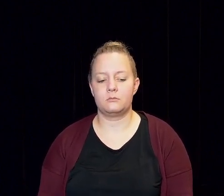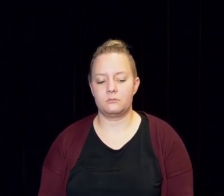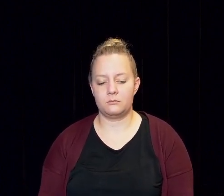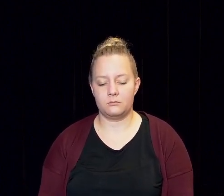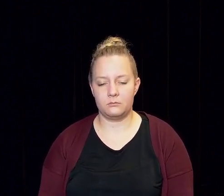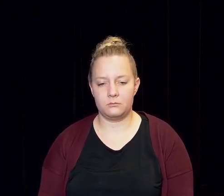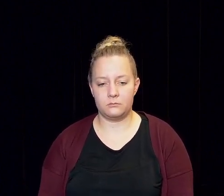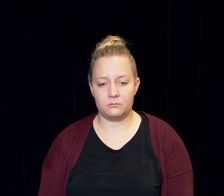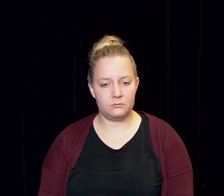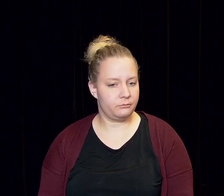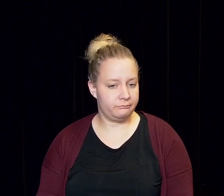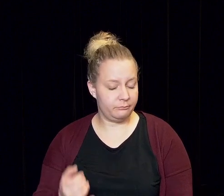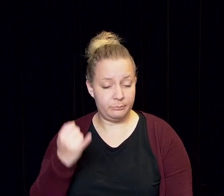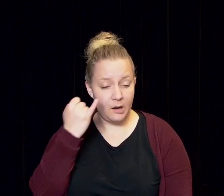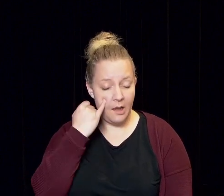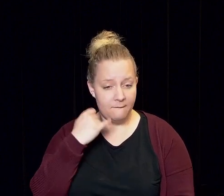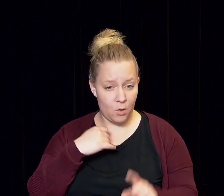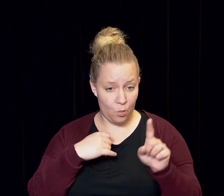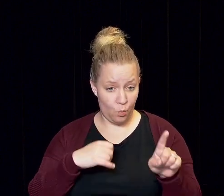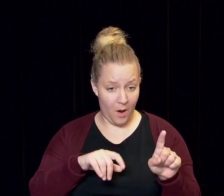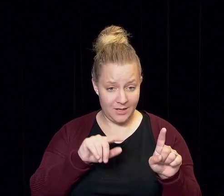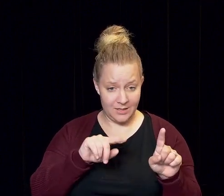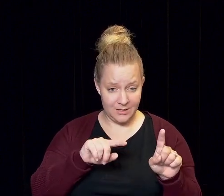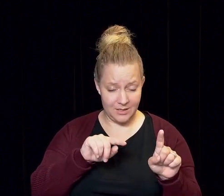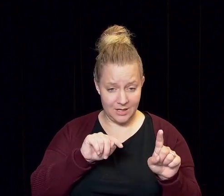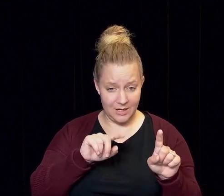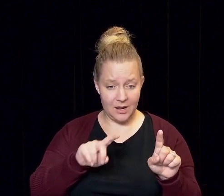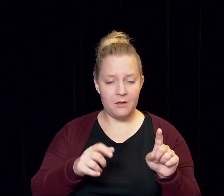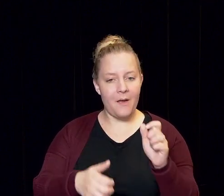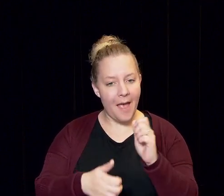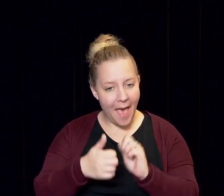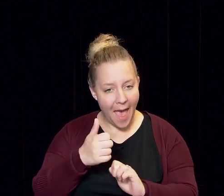What about if I score 1 touchdown? Well, it tells me that every touchdown is 6 points so I'm